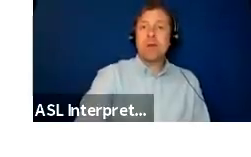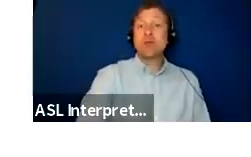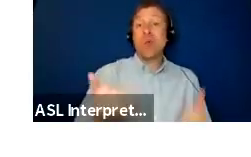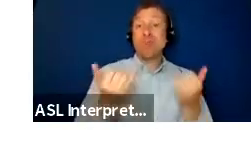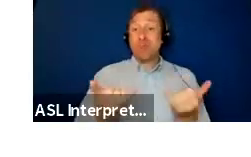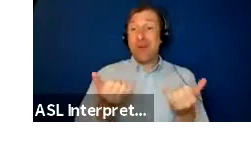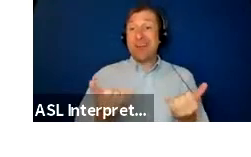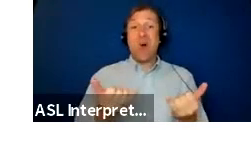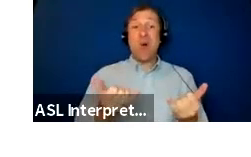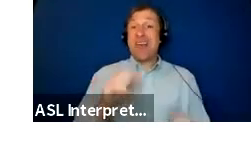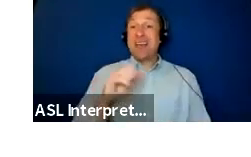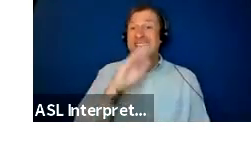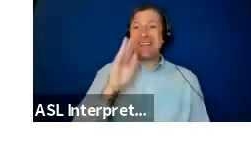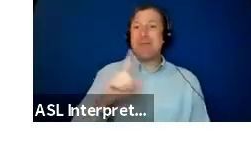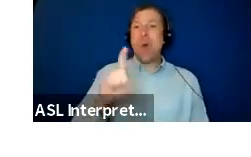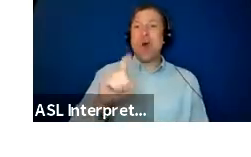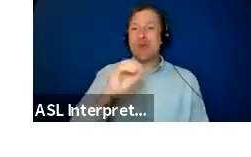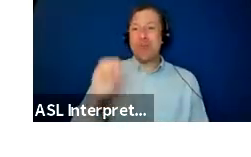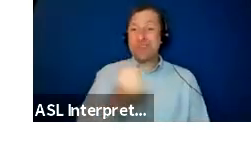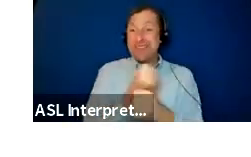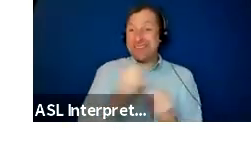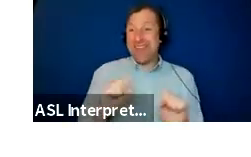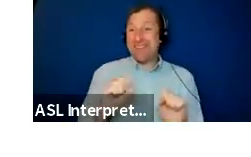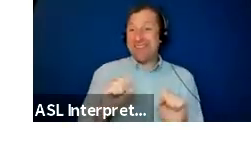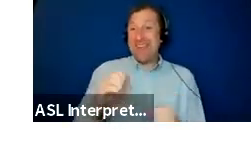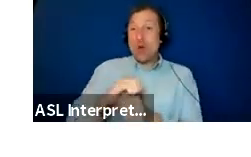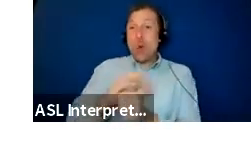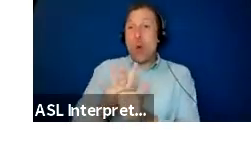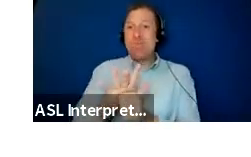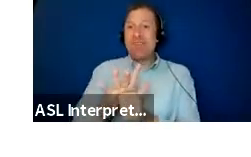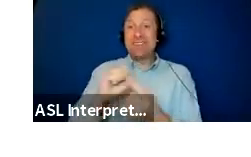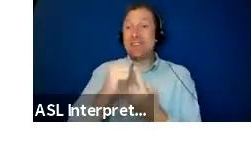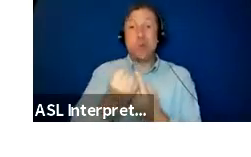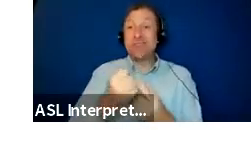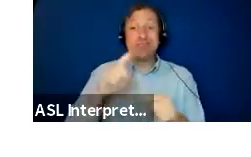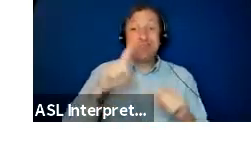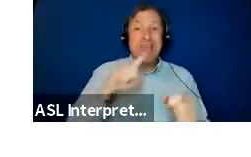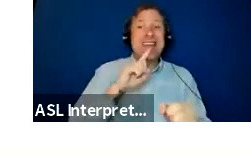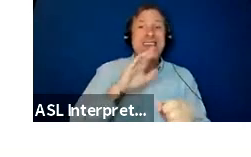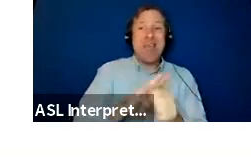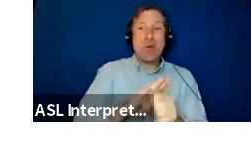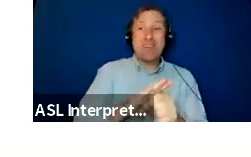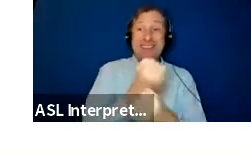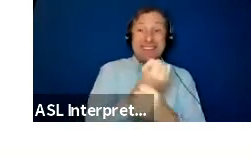a situation where we can guarantee safety or that the producers or anyone else can provide for 100% safety.